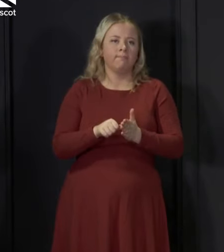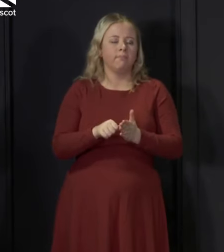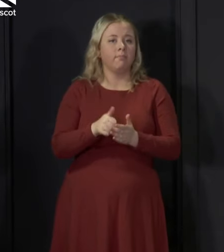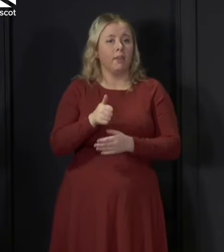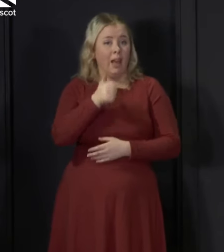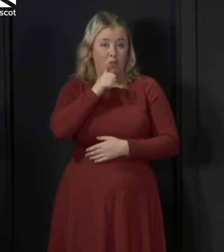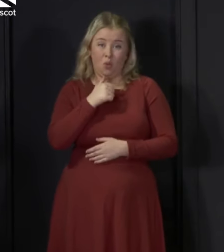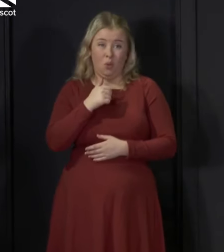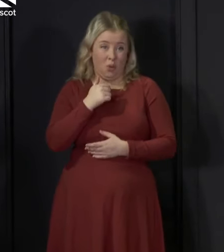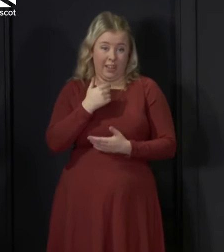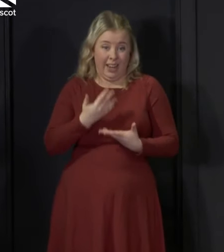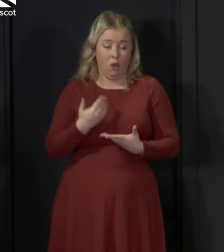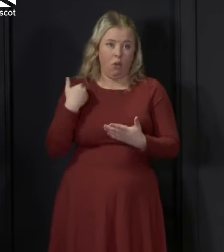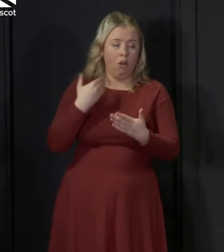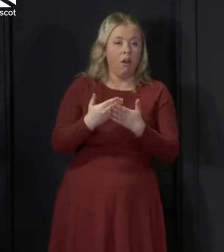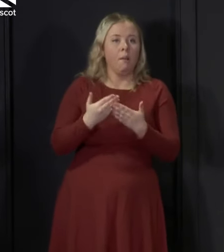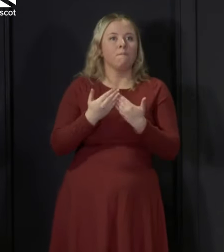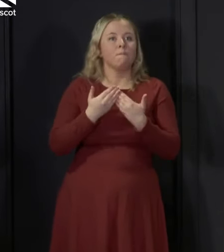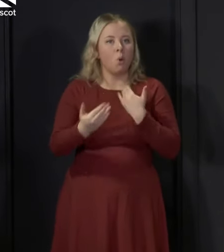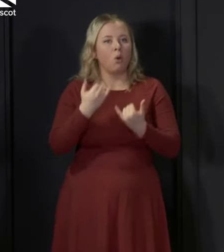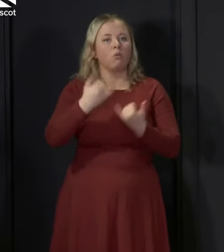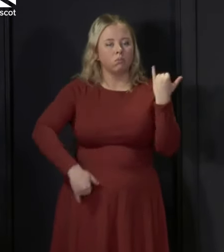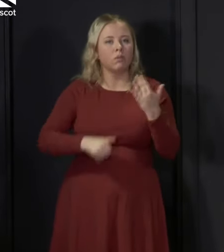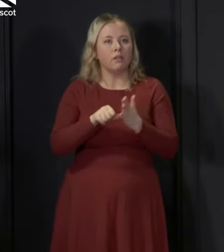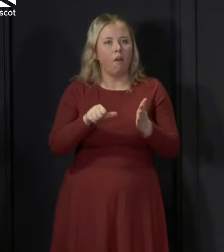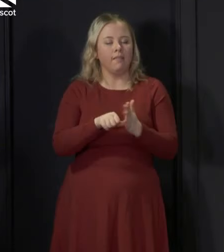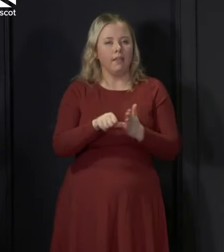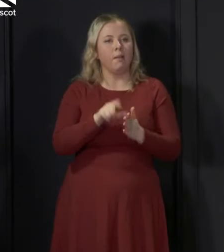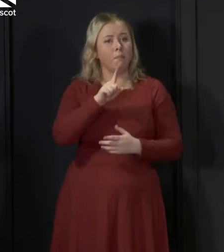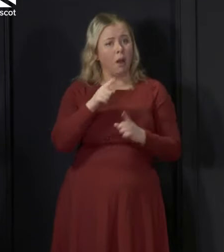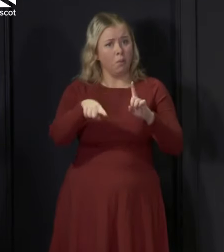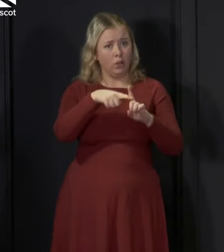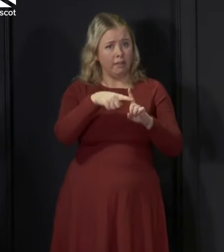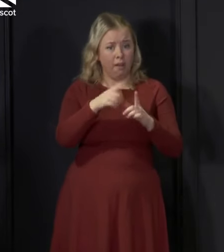are getting tougher. But they are having a positive impact. Notwithstanding some of the